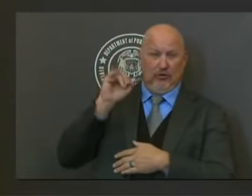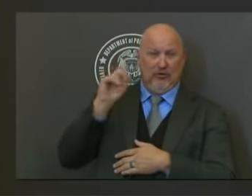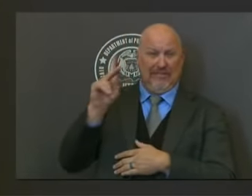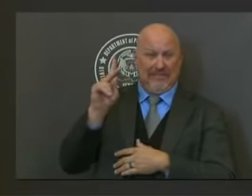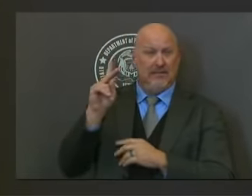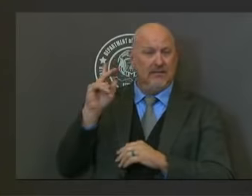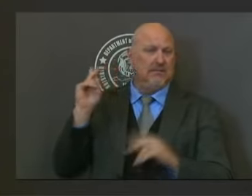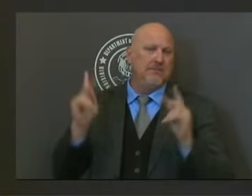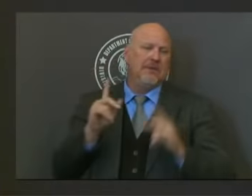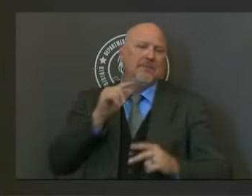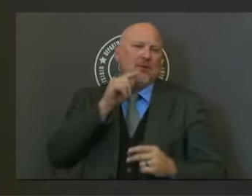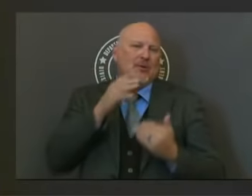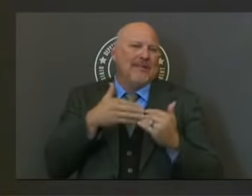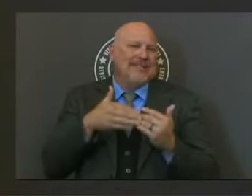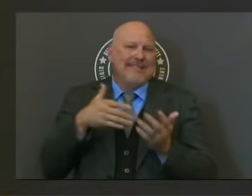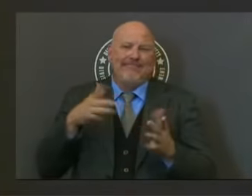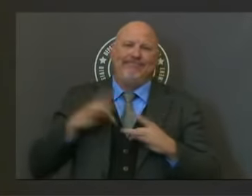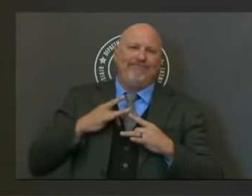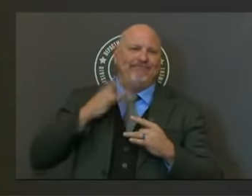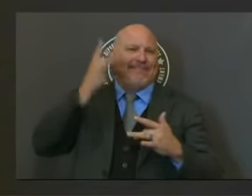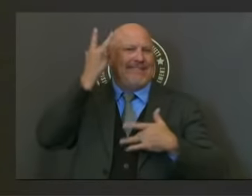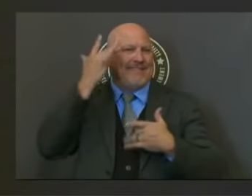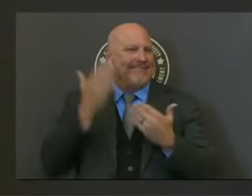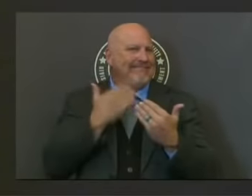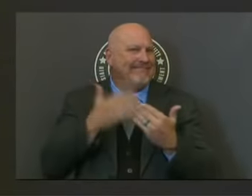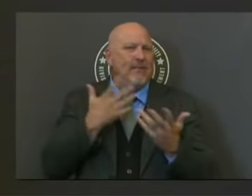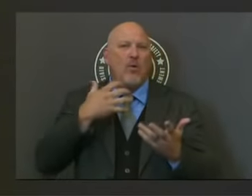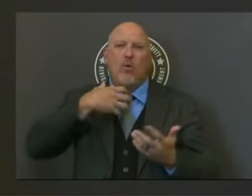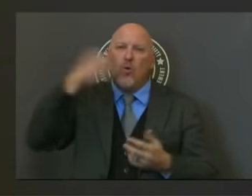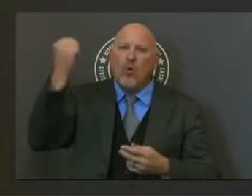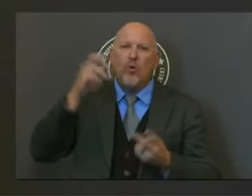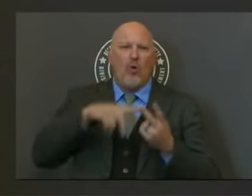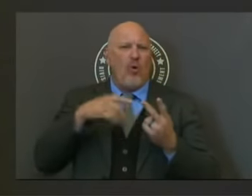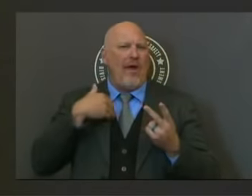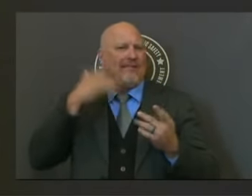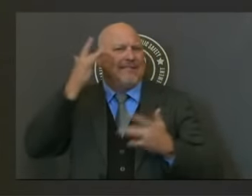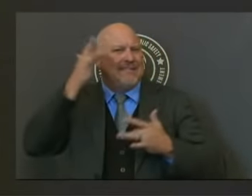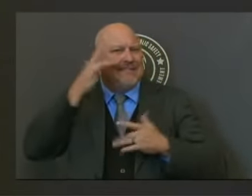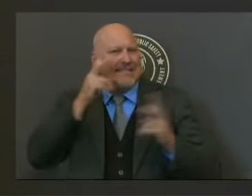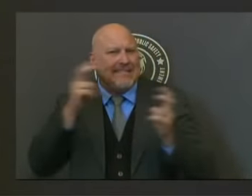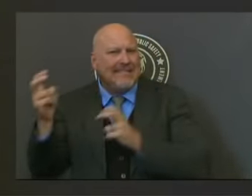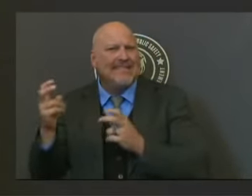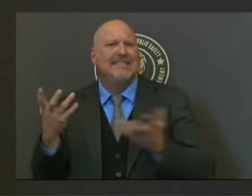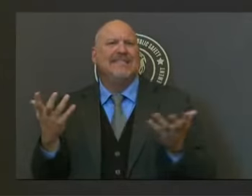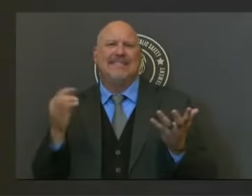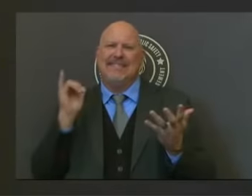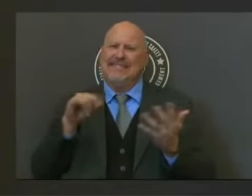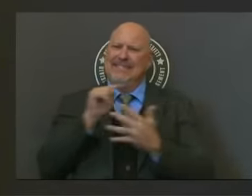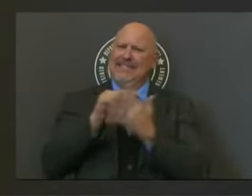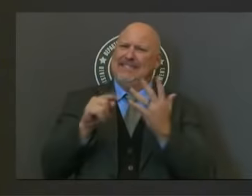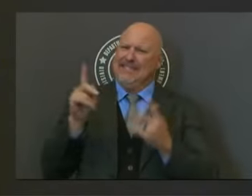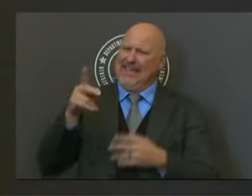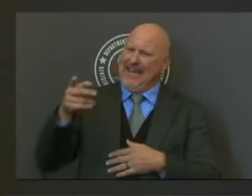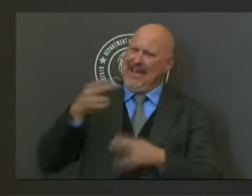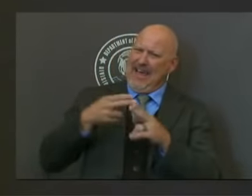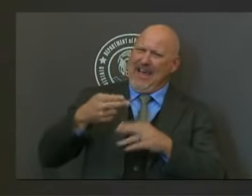were stating very clearly and boldly to be very careful in